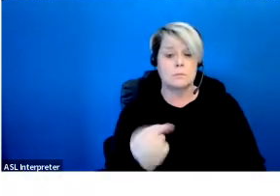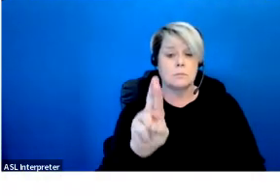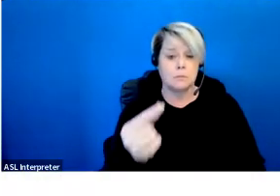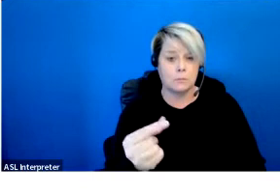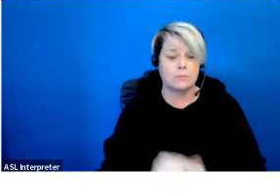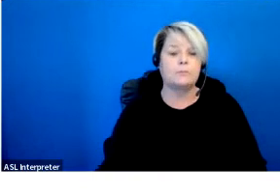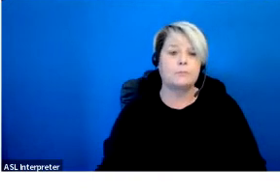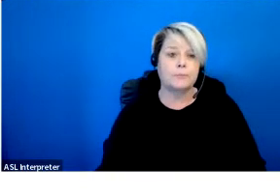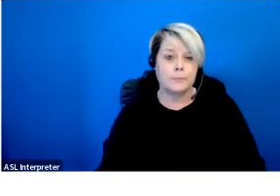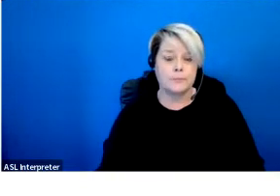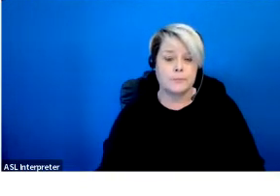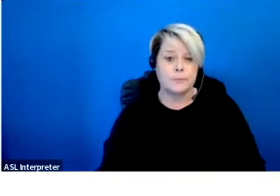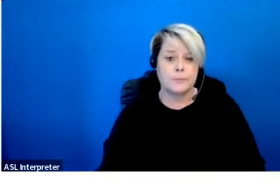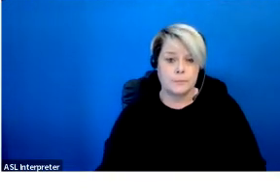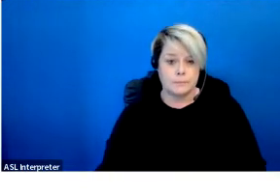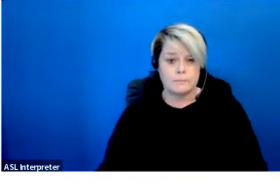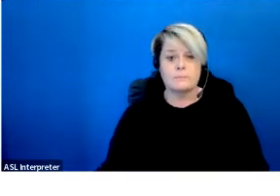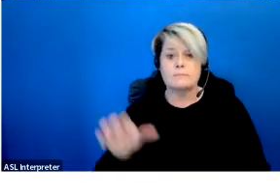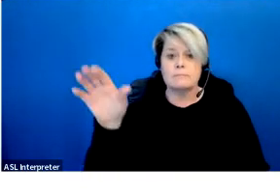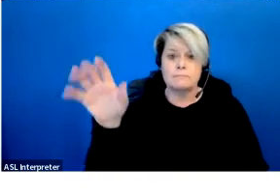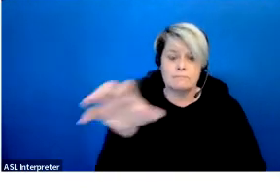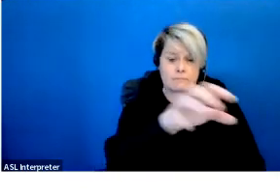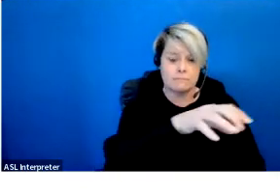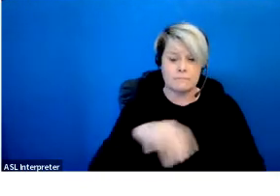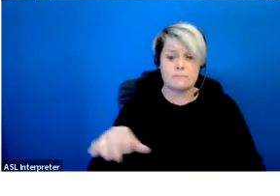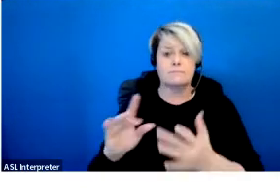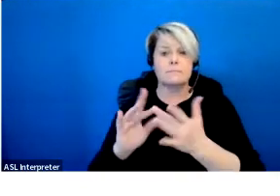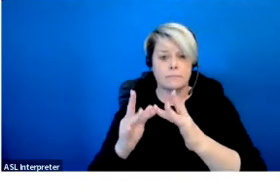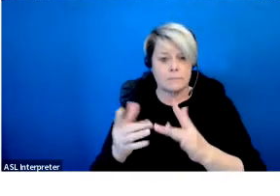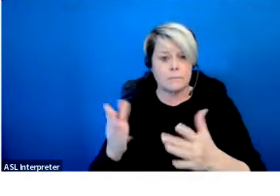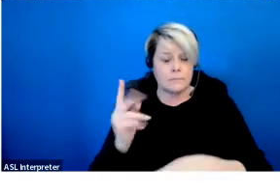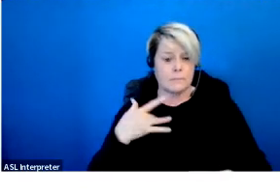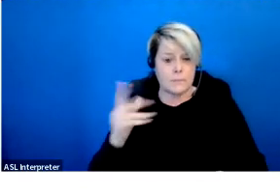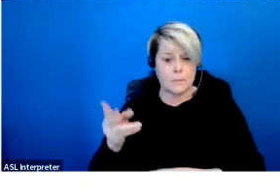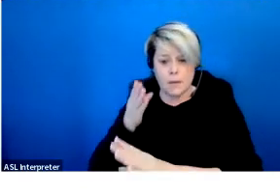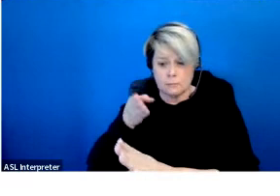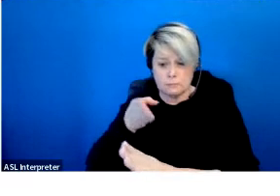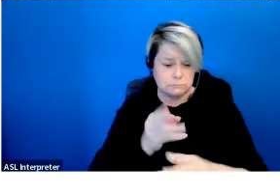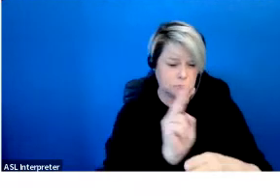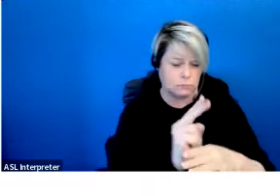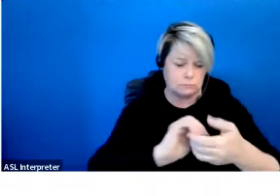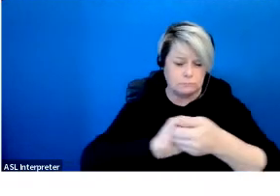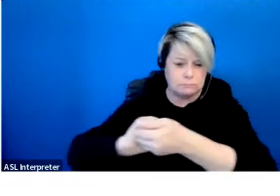visit our website at farmtoinstitution.org. I mentioned the campus sector, the colleges and